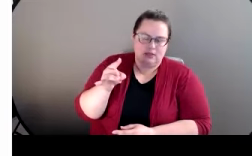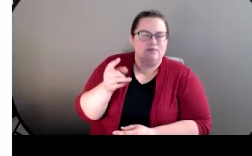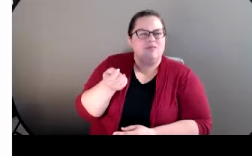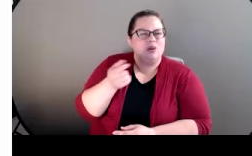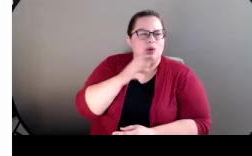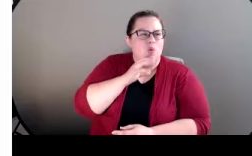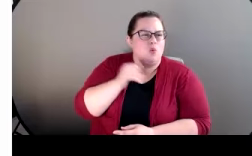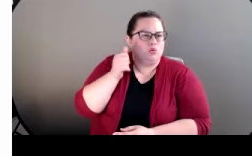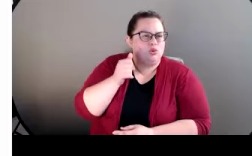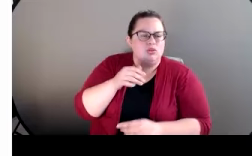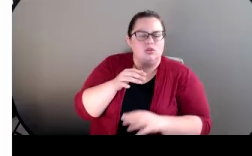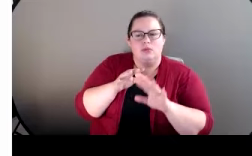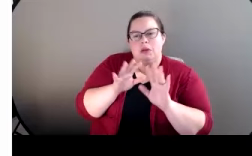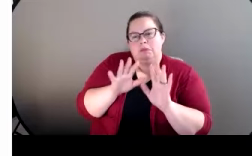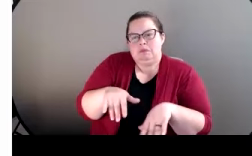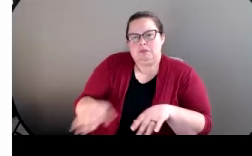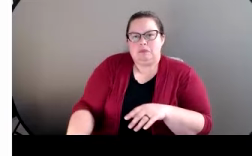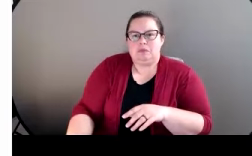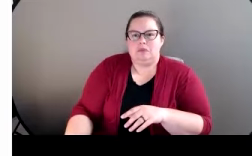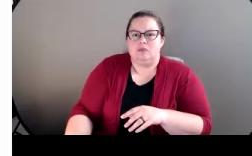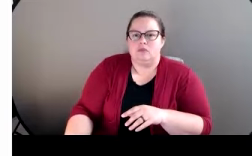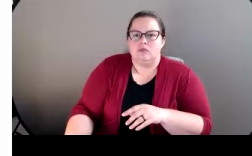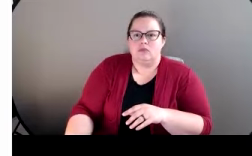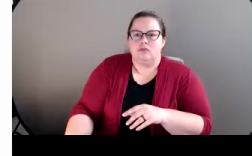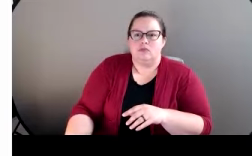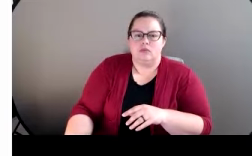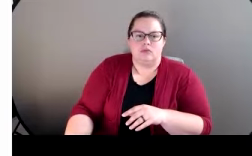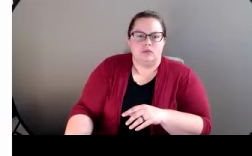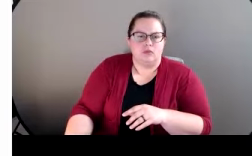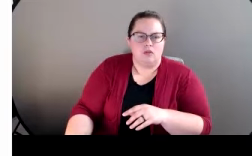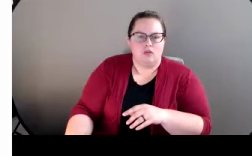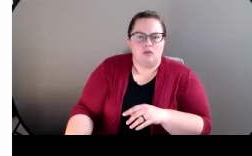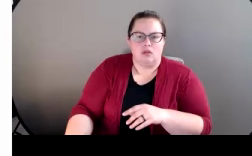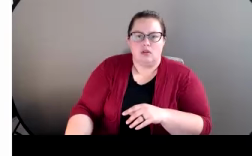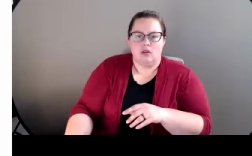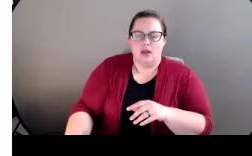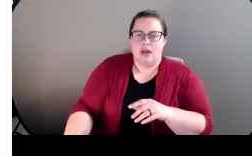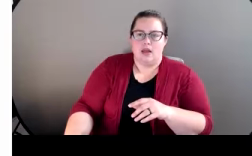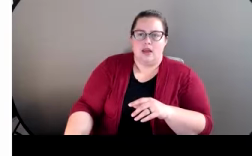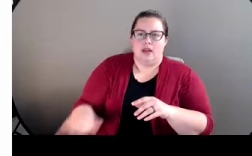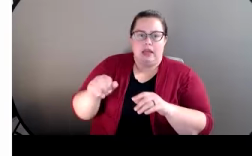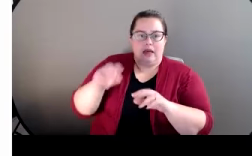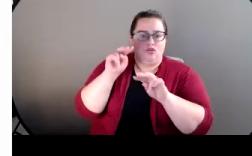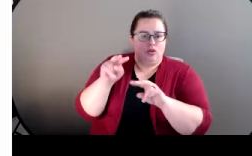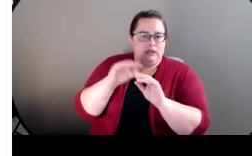But, you can look at the percentages here and basically what this is saying is that,